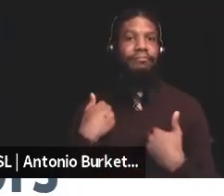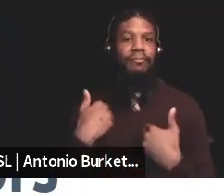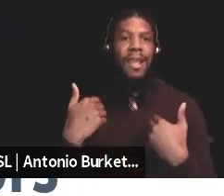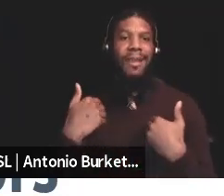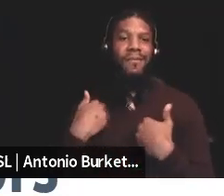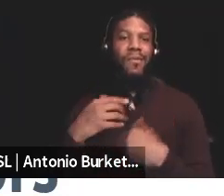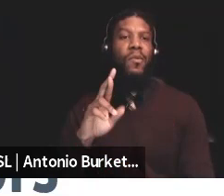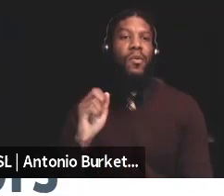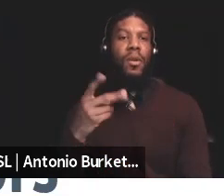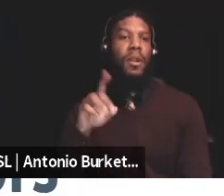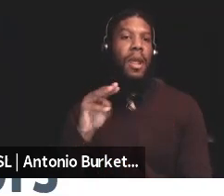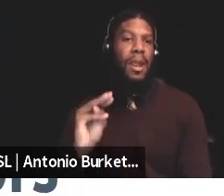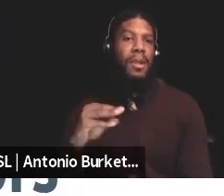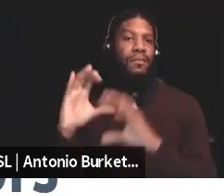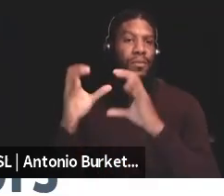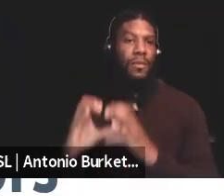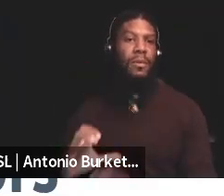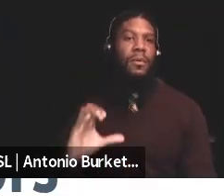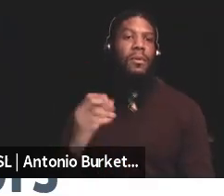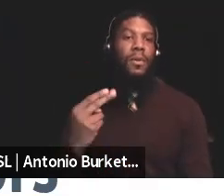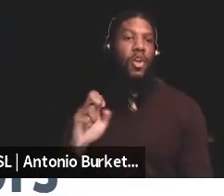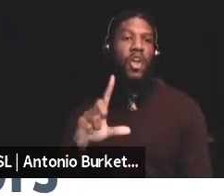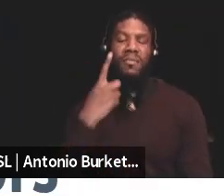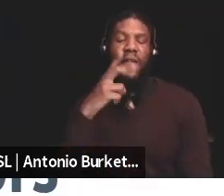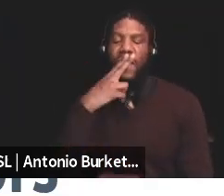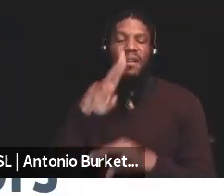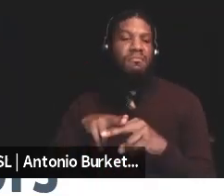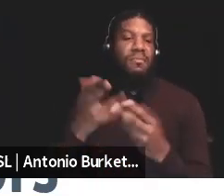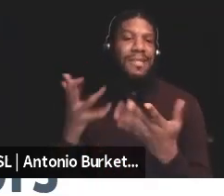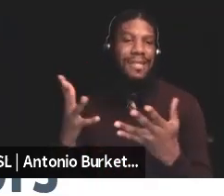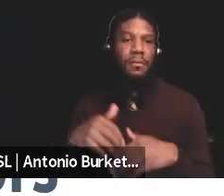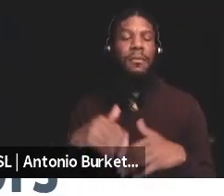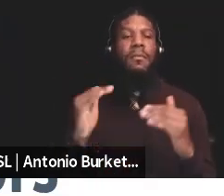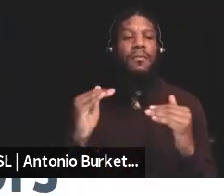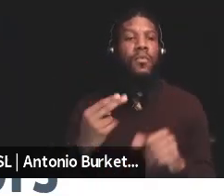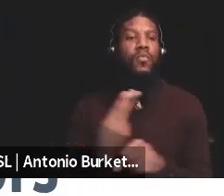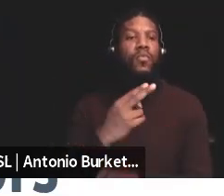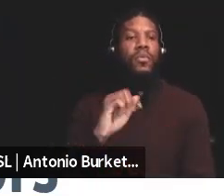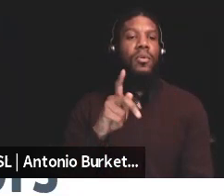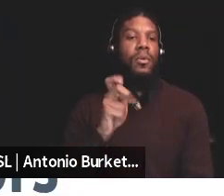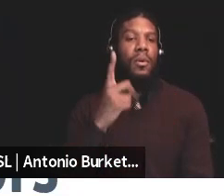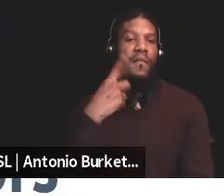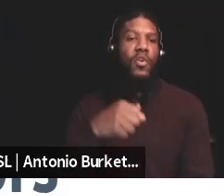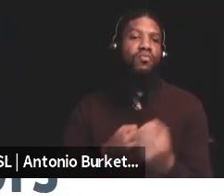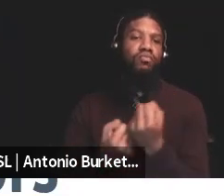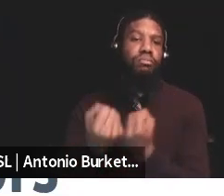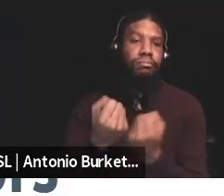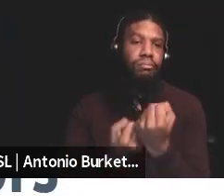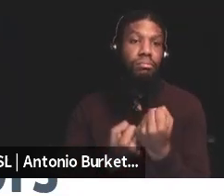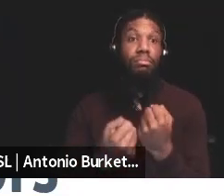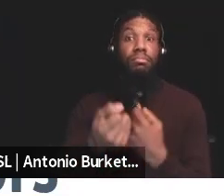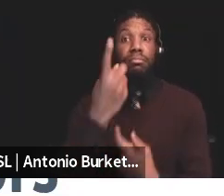just for fun. We also use Slack to support each other with any questions that pop up during